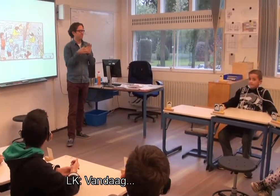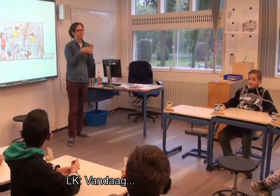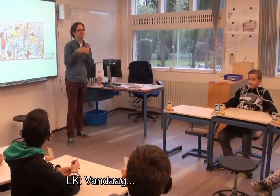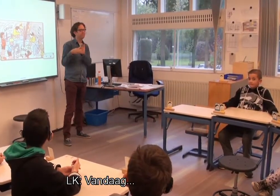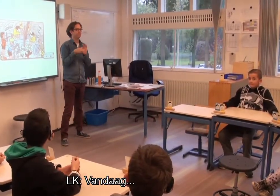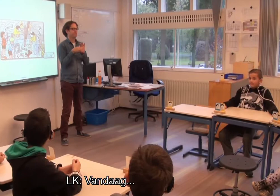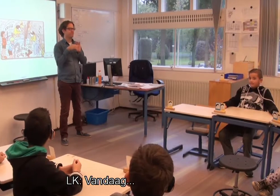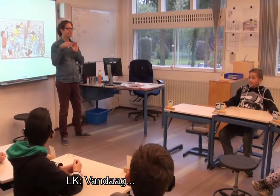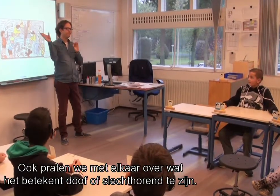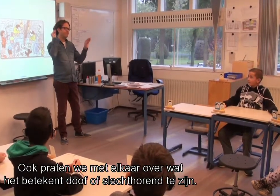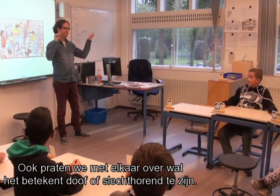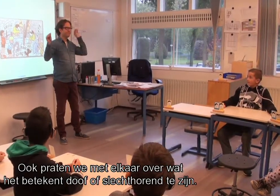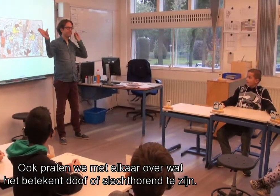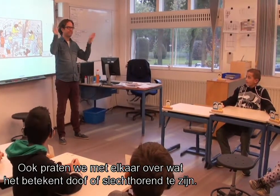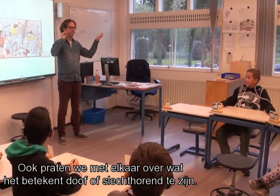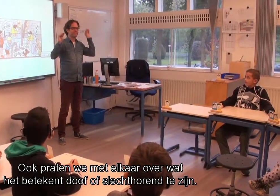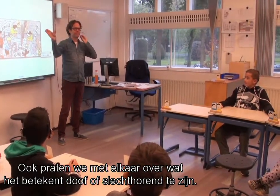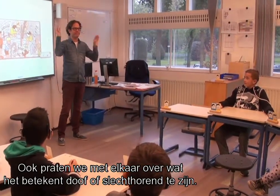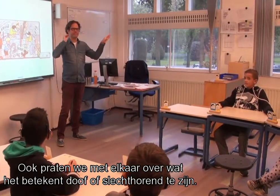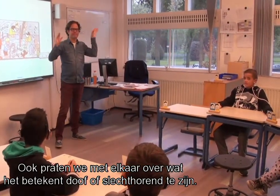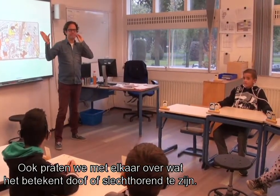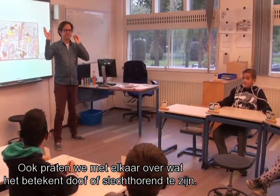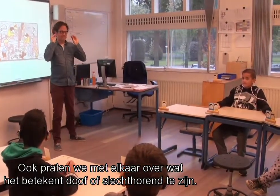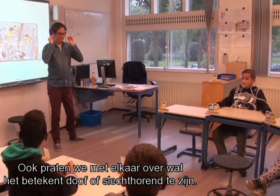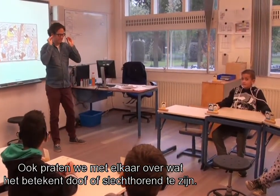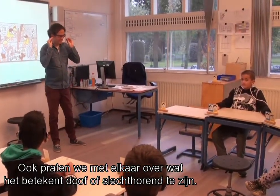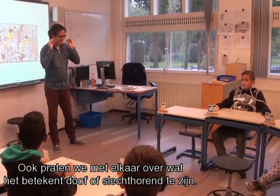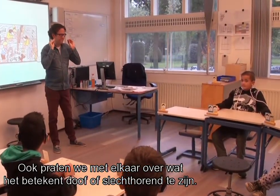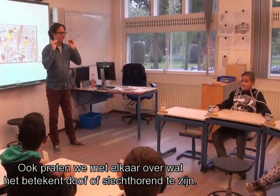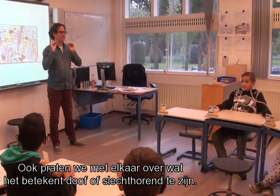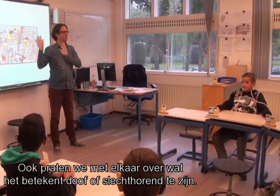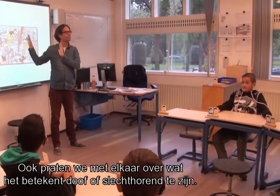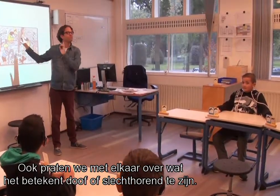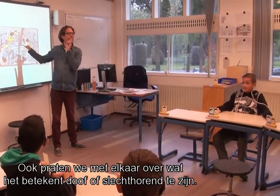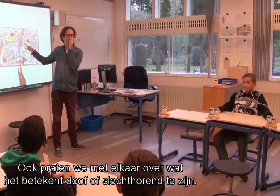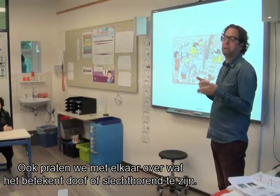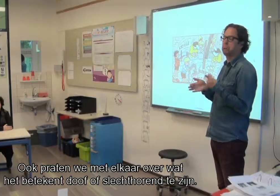Today... We also discuss with each other what it means to be deaf or hard-of-hearing.